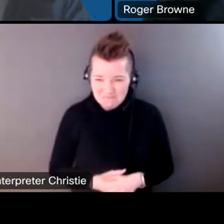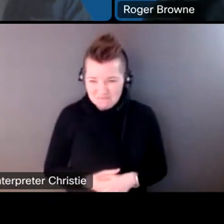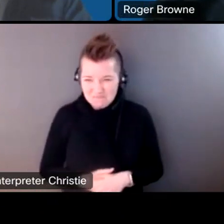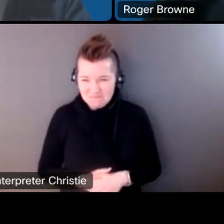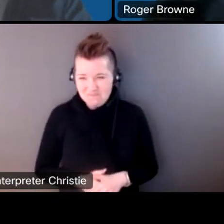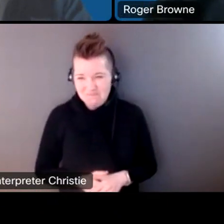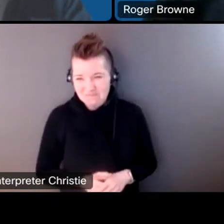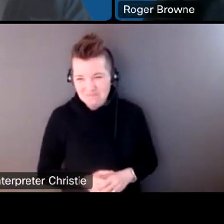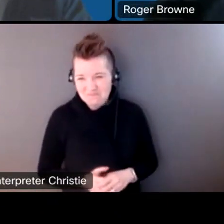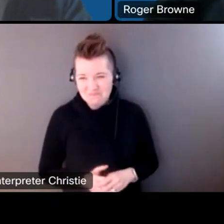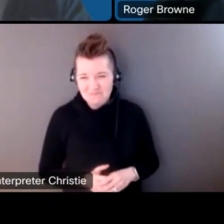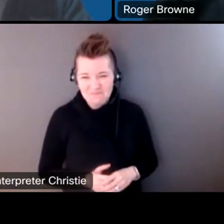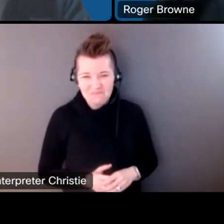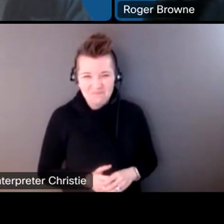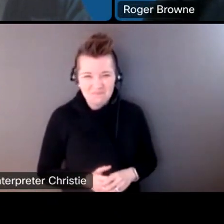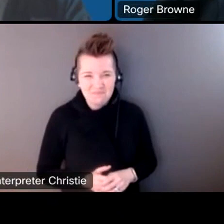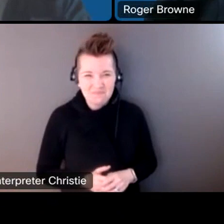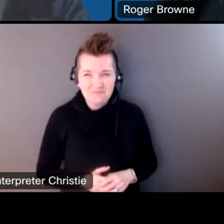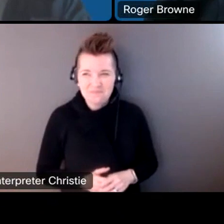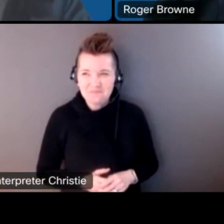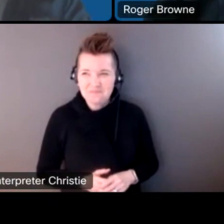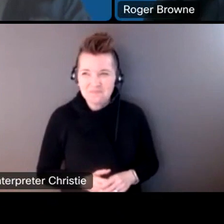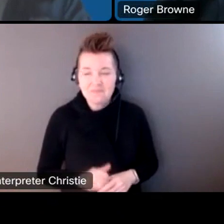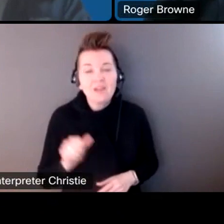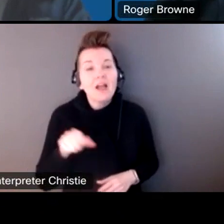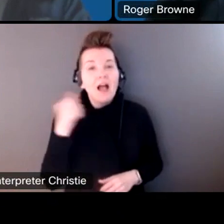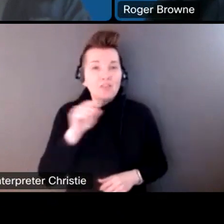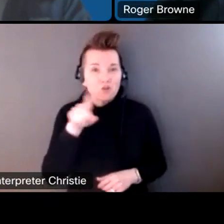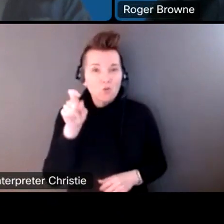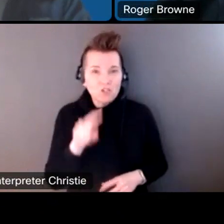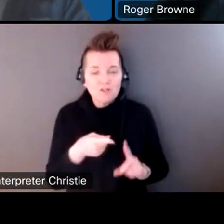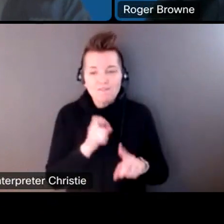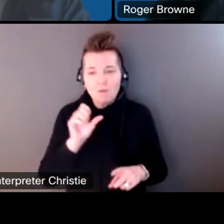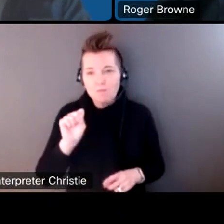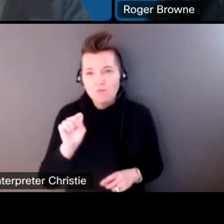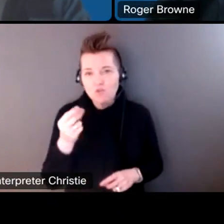Charissa Iogna: Awesome. I've got an earlier question in the chat box, again from Shrada: Will we get an alternative